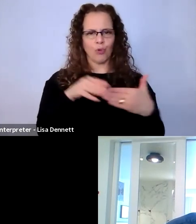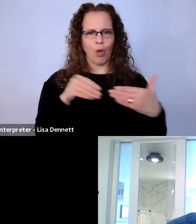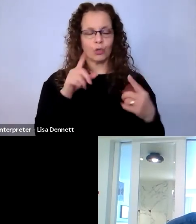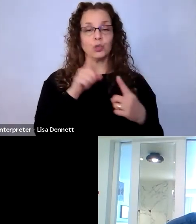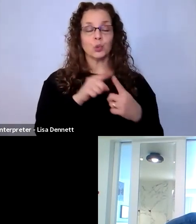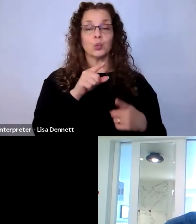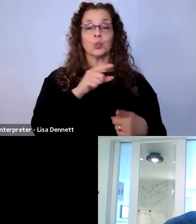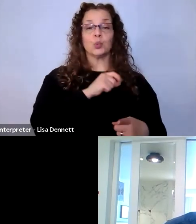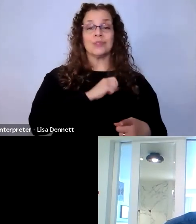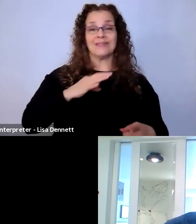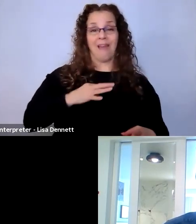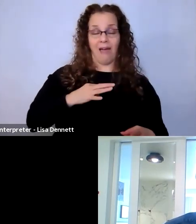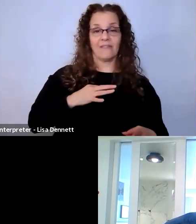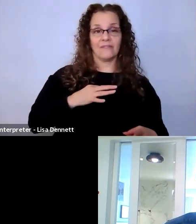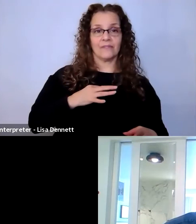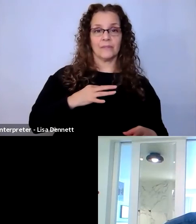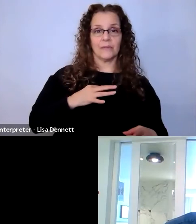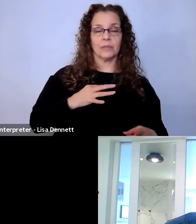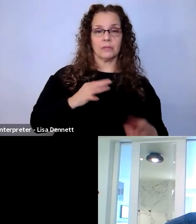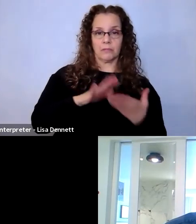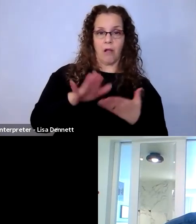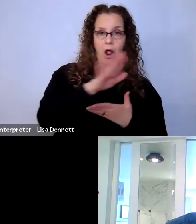are willing to not create a new.